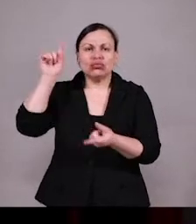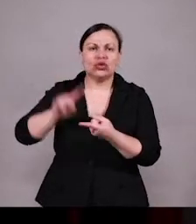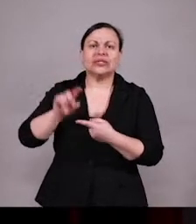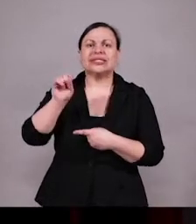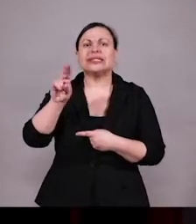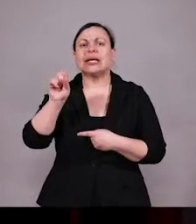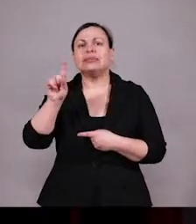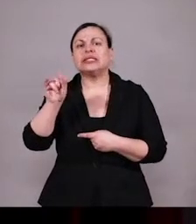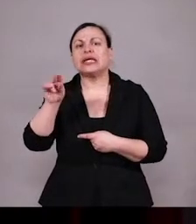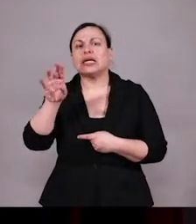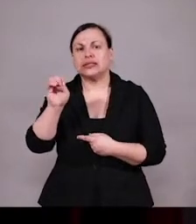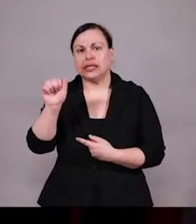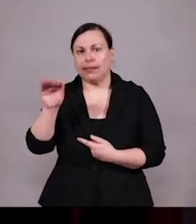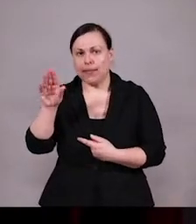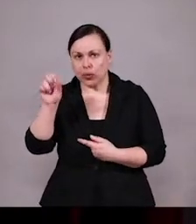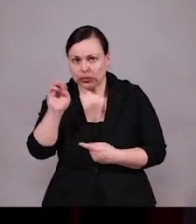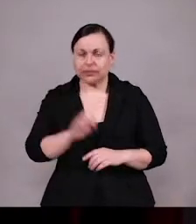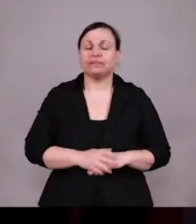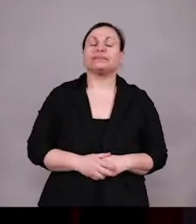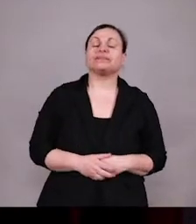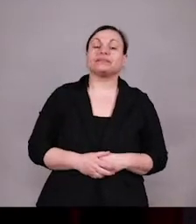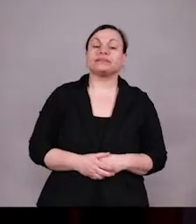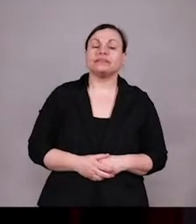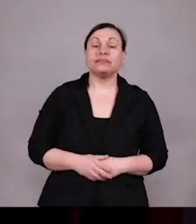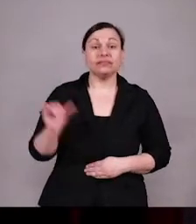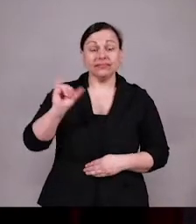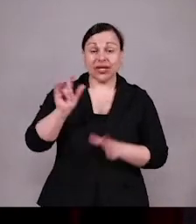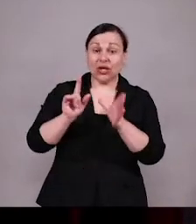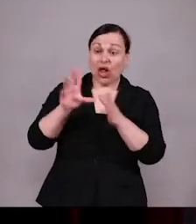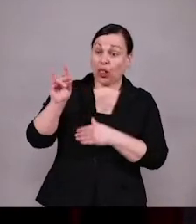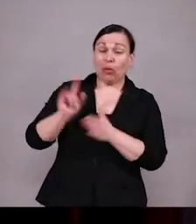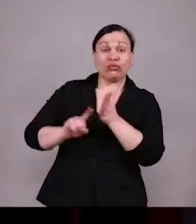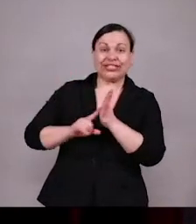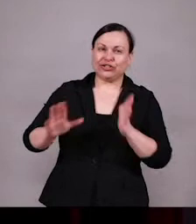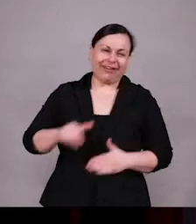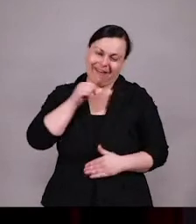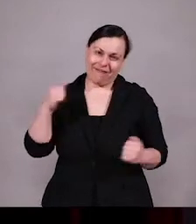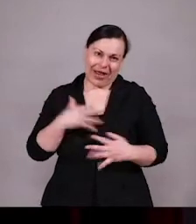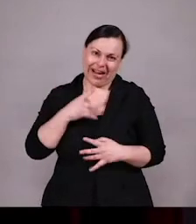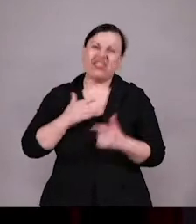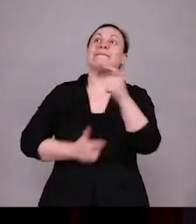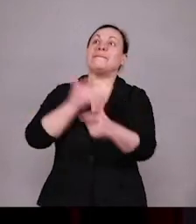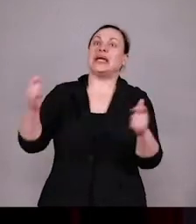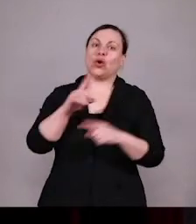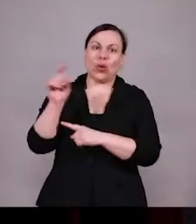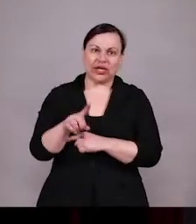Clearly, Lobo researchers aren’t afraid to take on the big questions--which leads me to